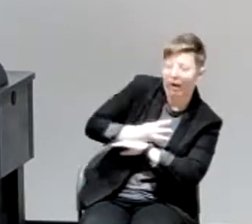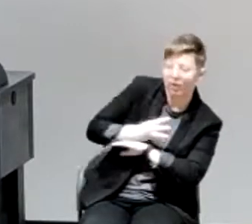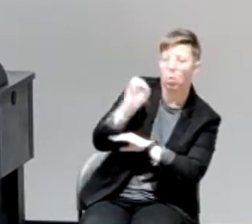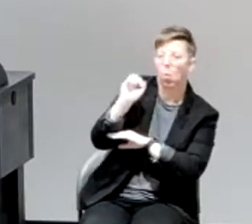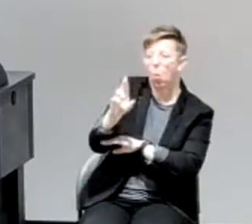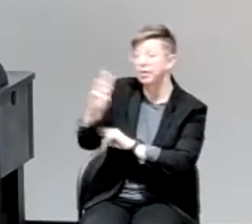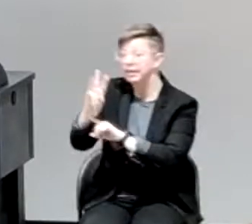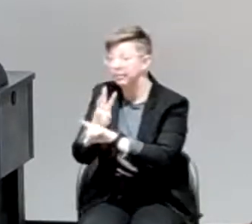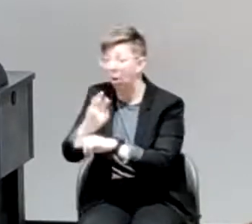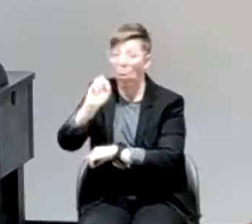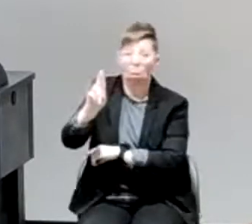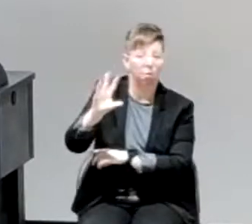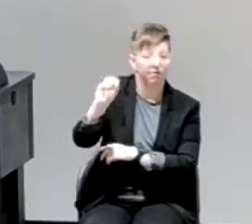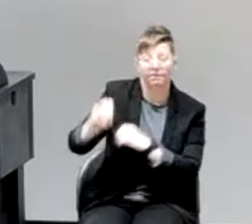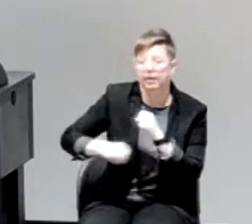is our collective home.